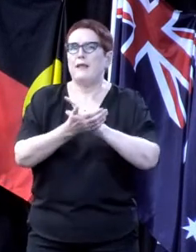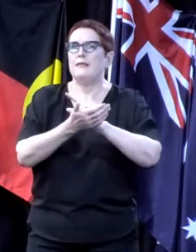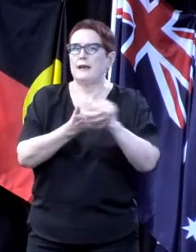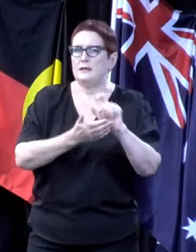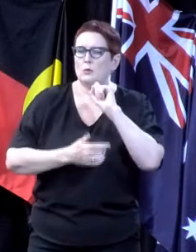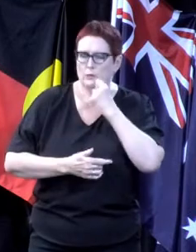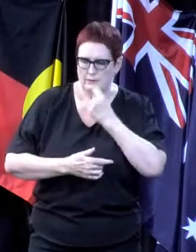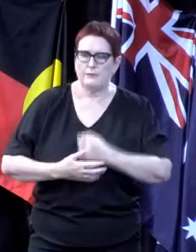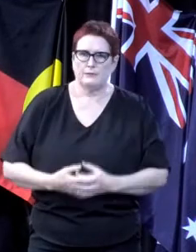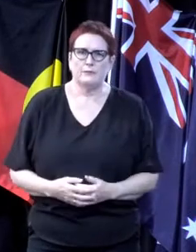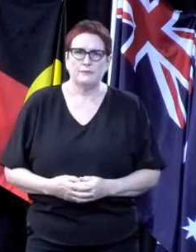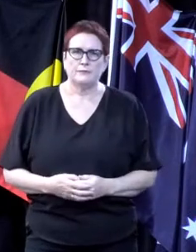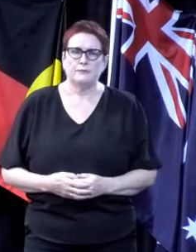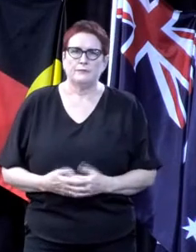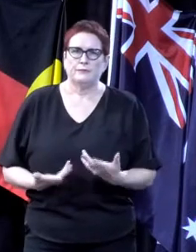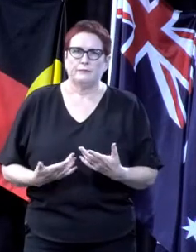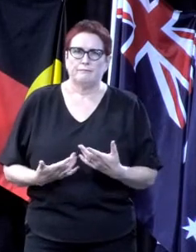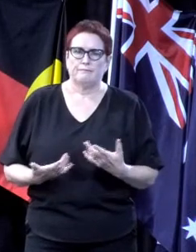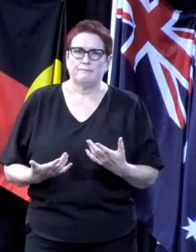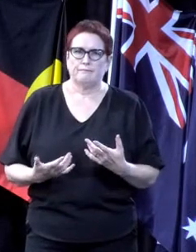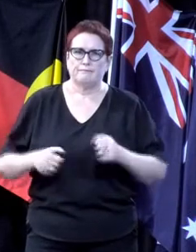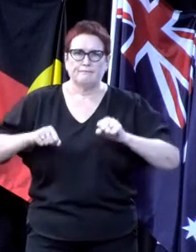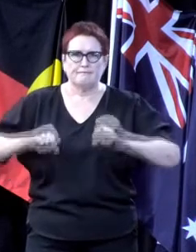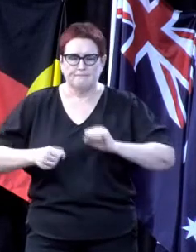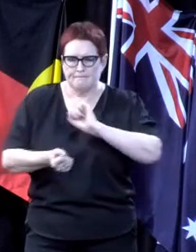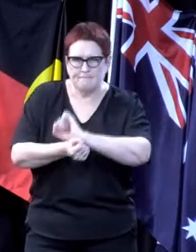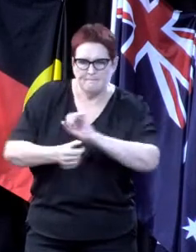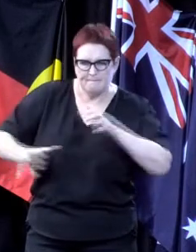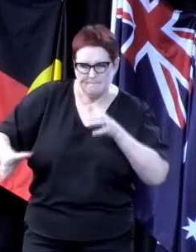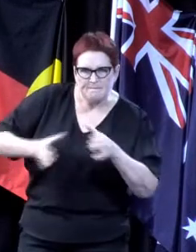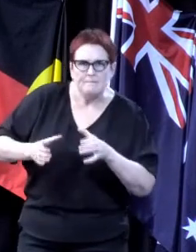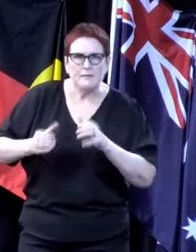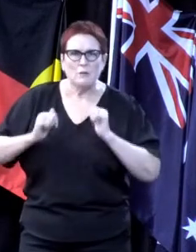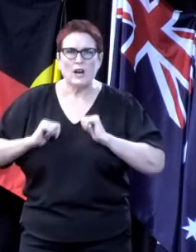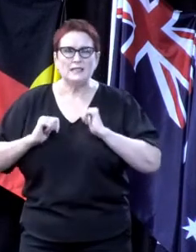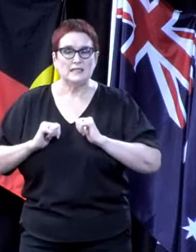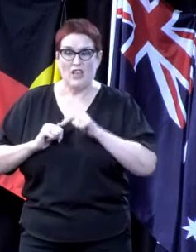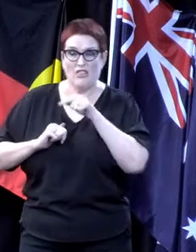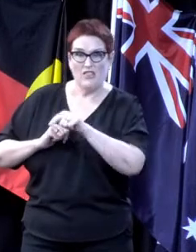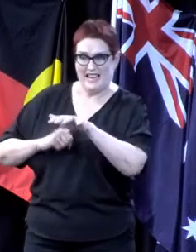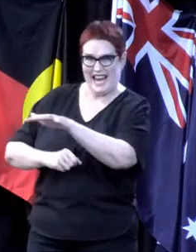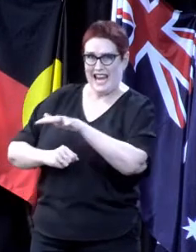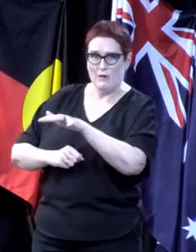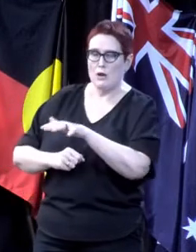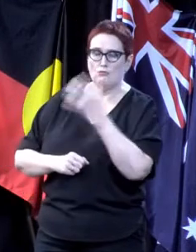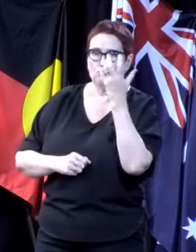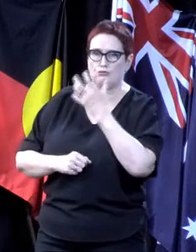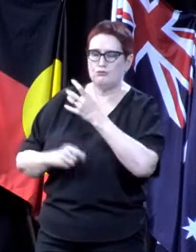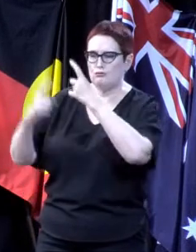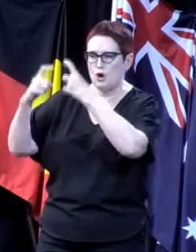Issues such as restrictive practices, we respectfully submit, are too complex for it to be dealt with on the run, so to speak,